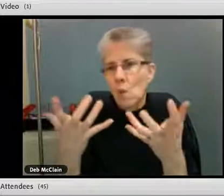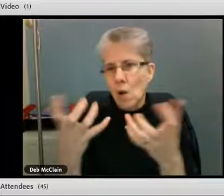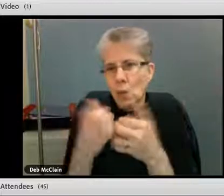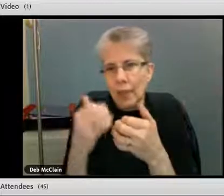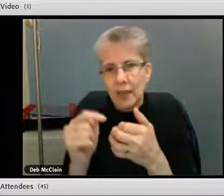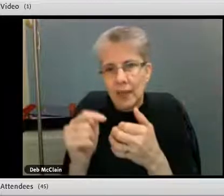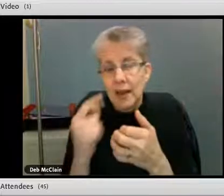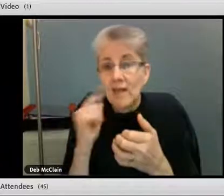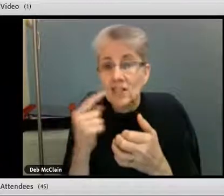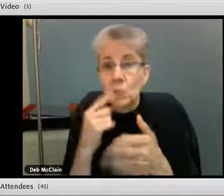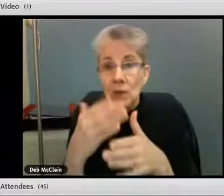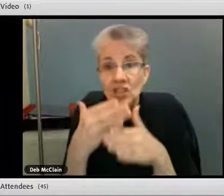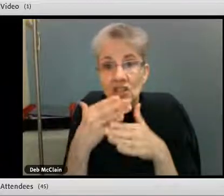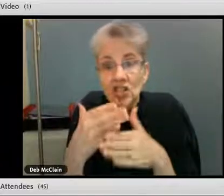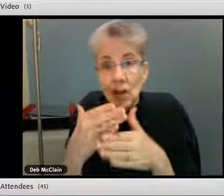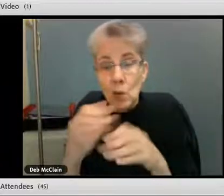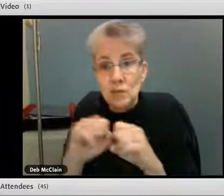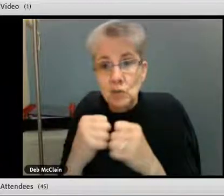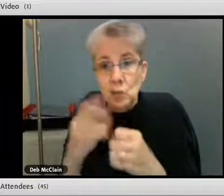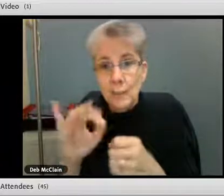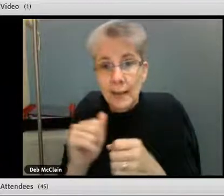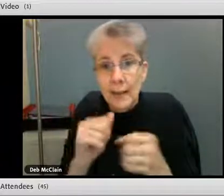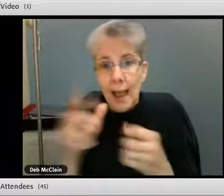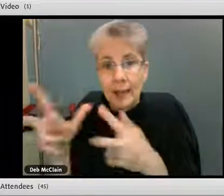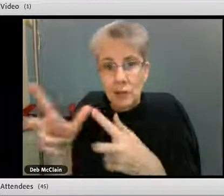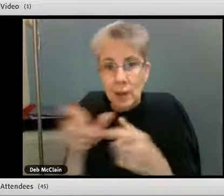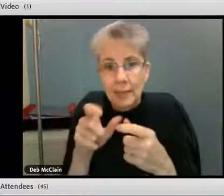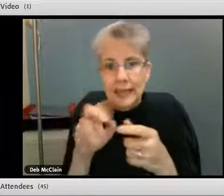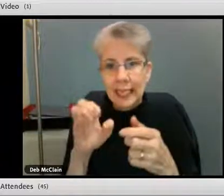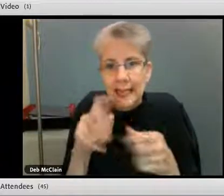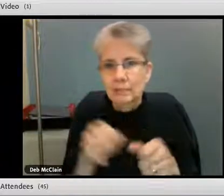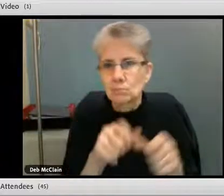I can grab this link and post into my social media and move on.